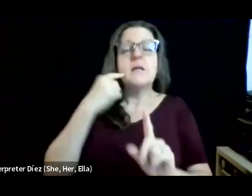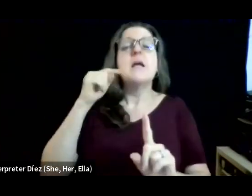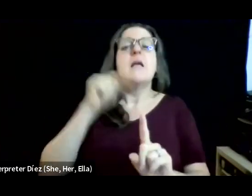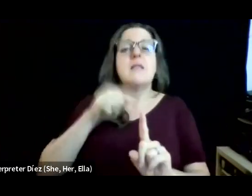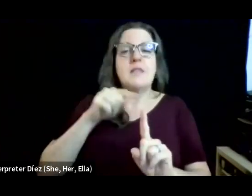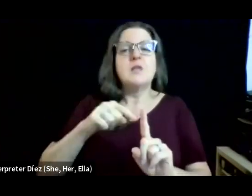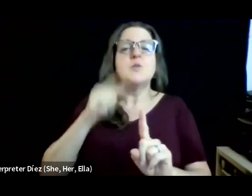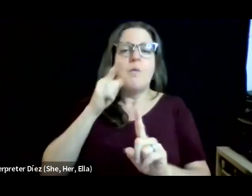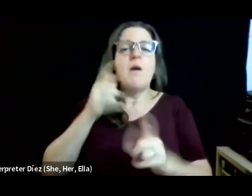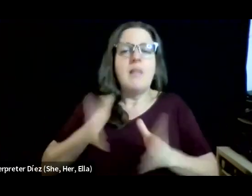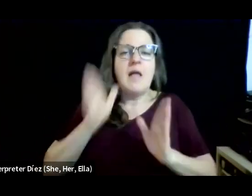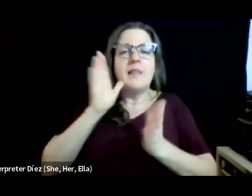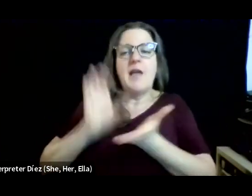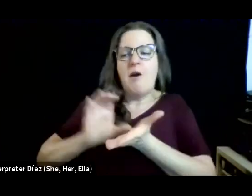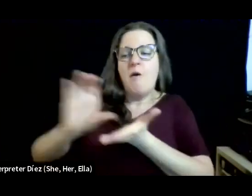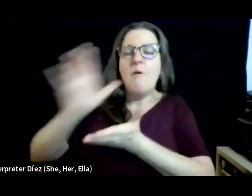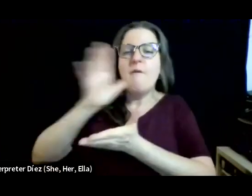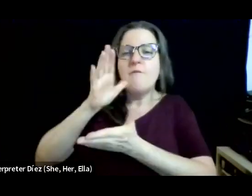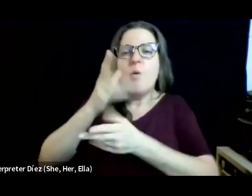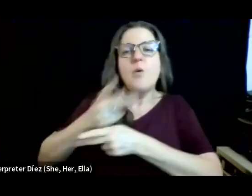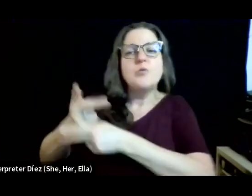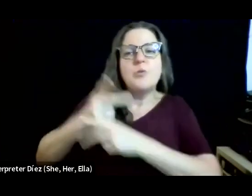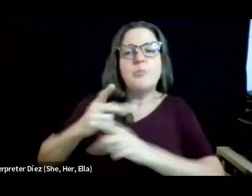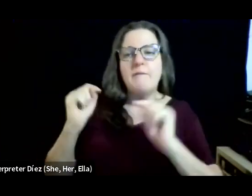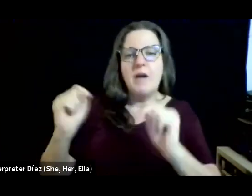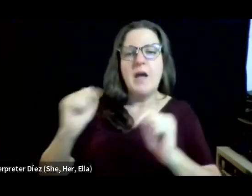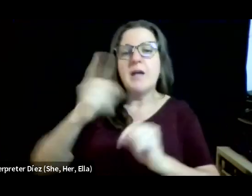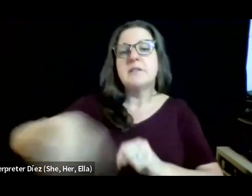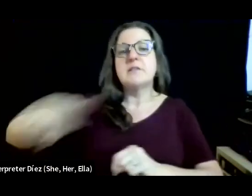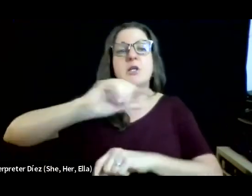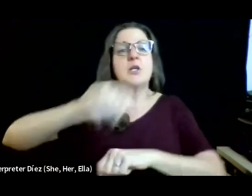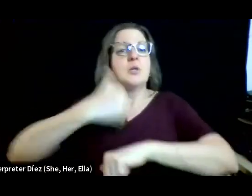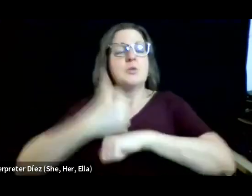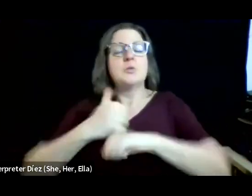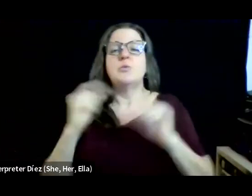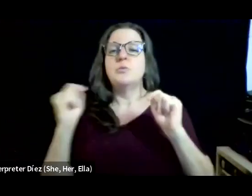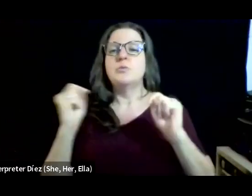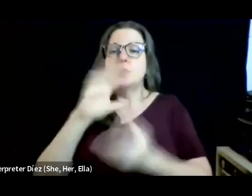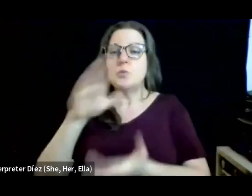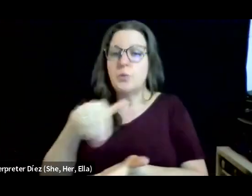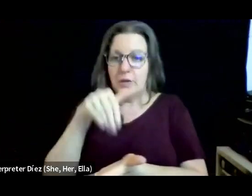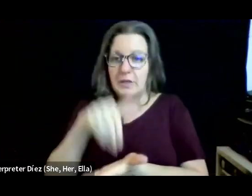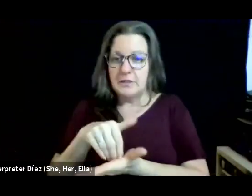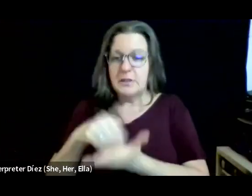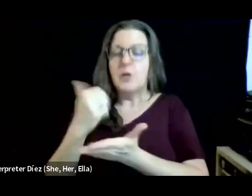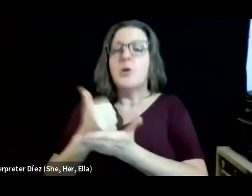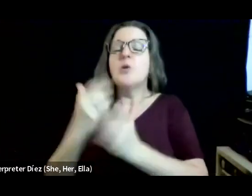So you can set up tutoring- a tutoring center for students to get through those college level courses,